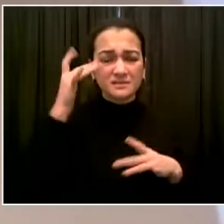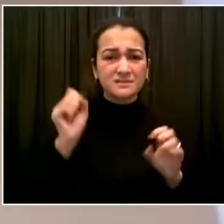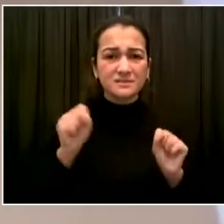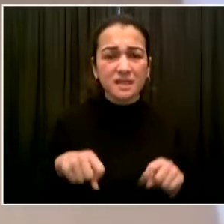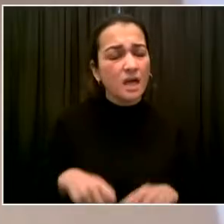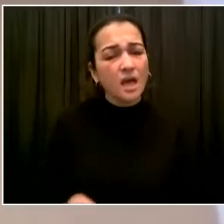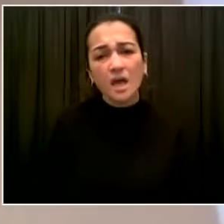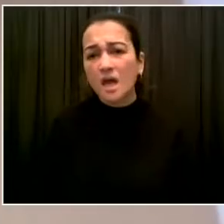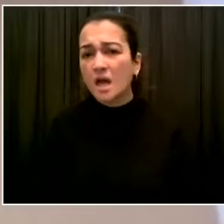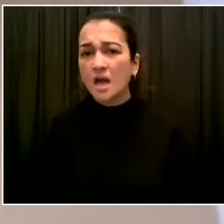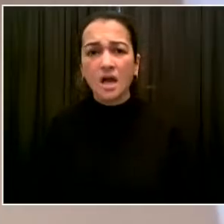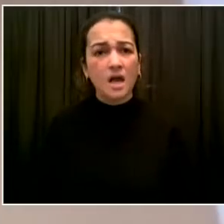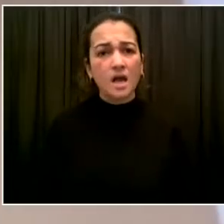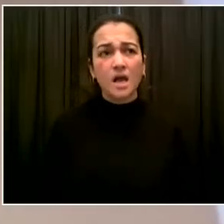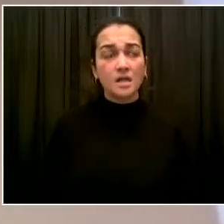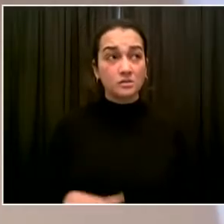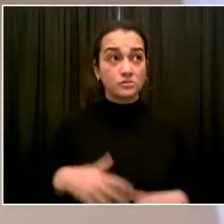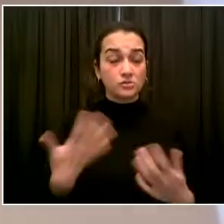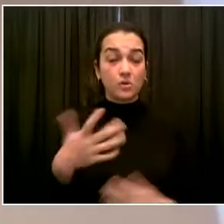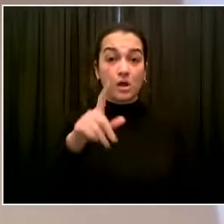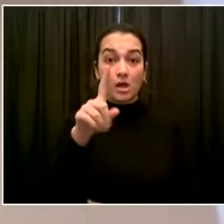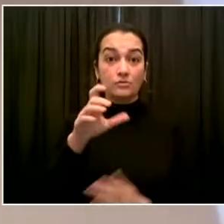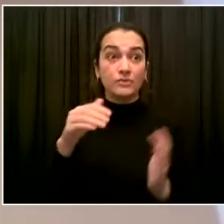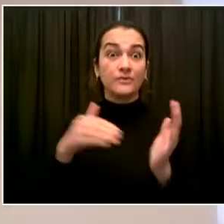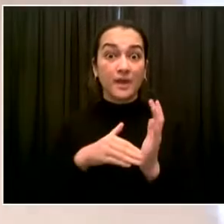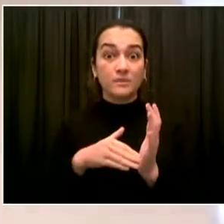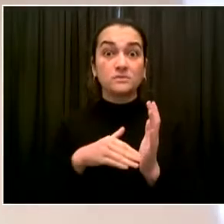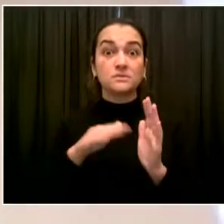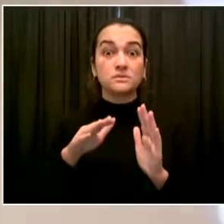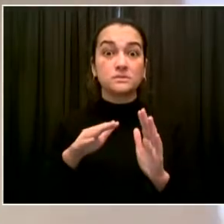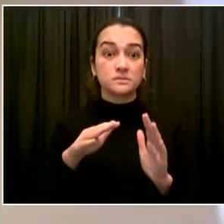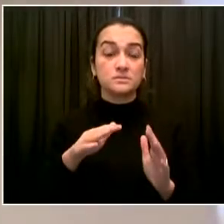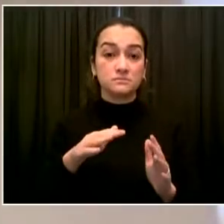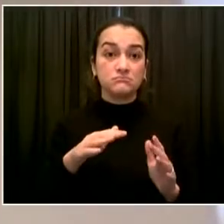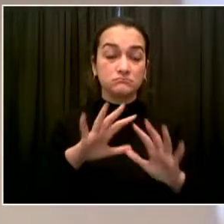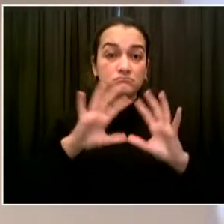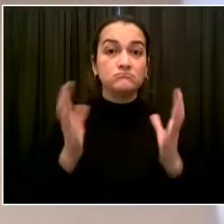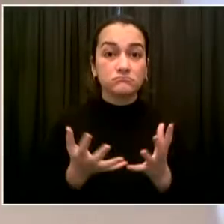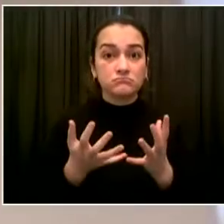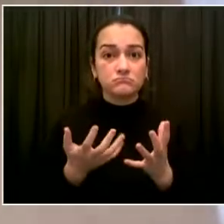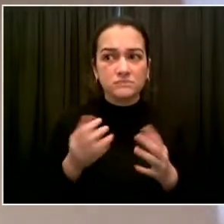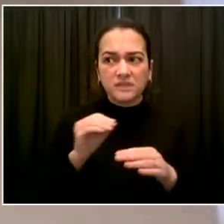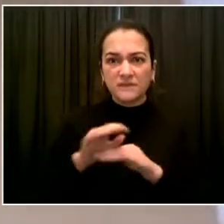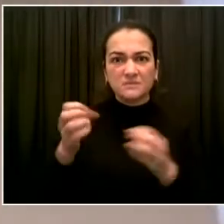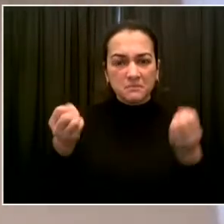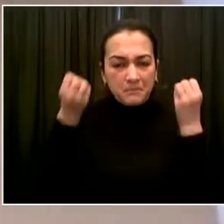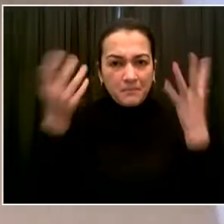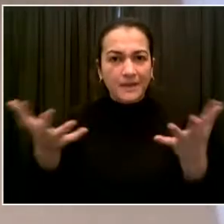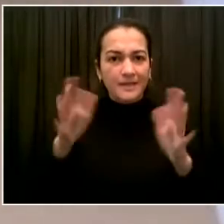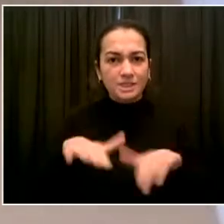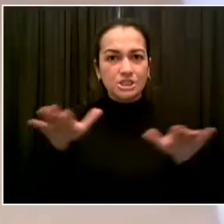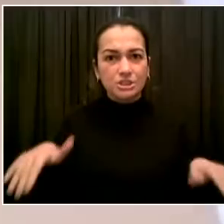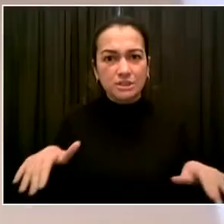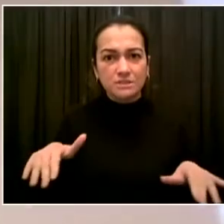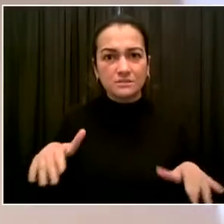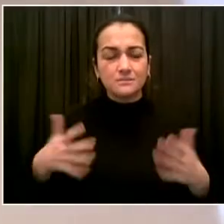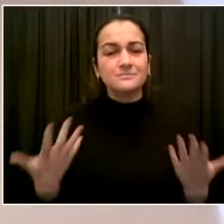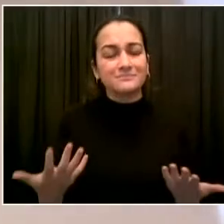THEIR FAMILIES.